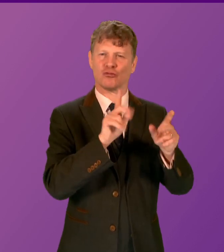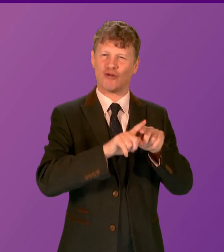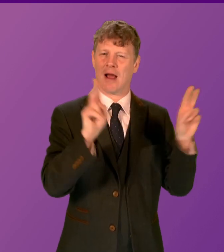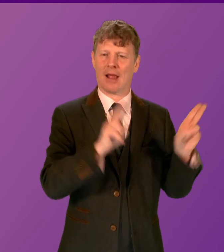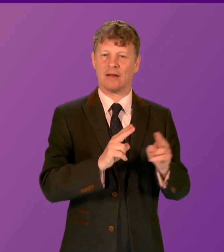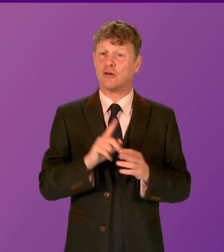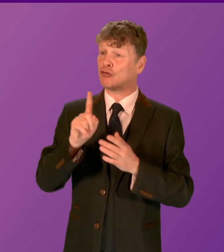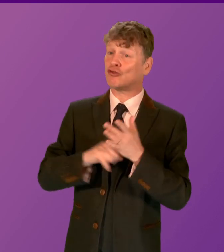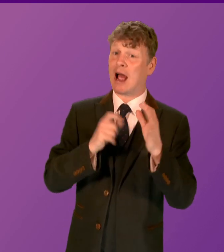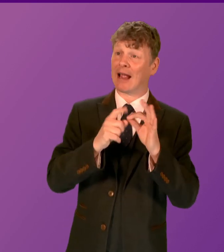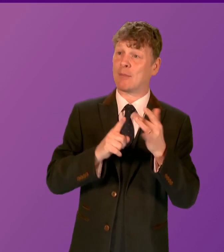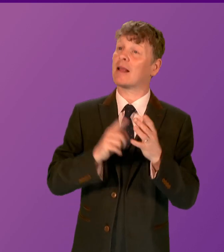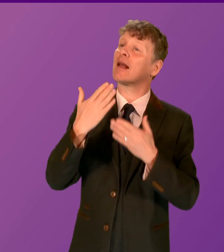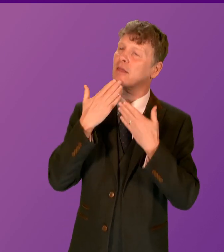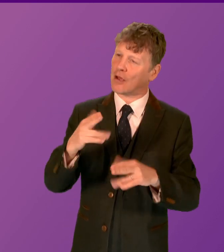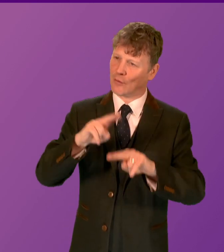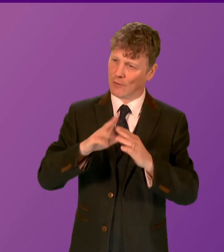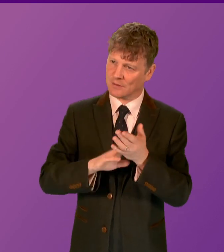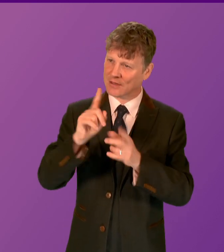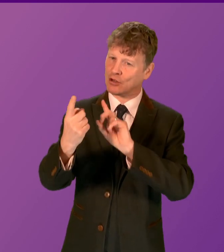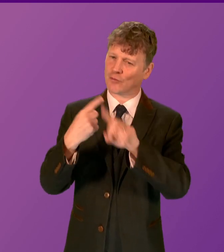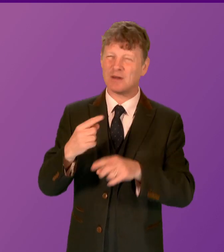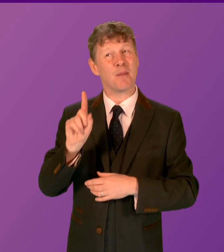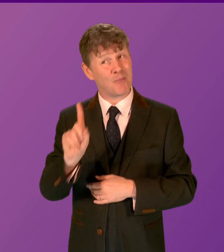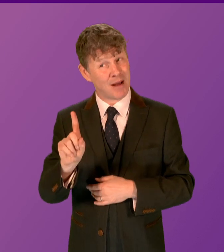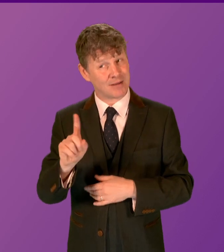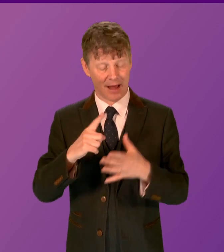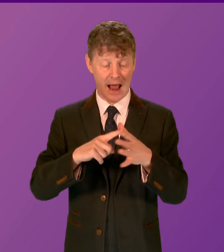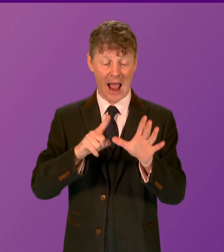I thank the First Minister for his response, but in NHS Ayrshire and Arran, one patient